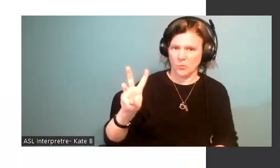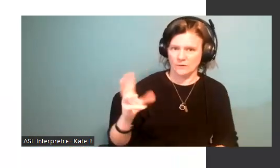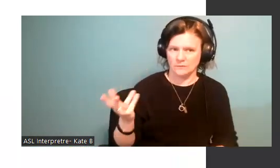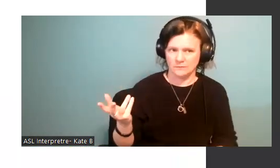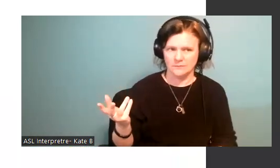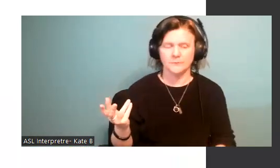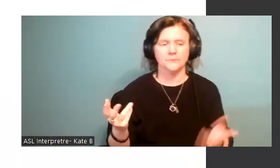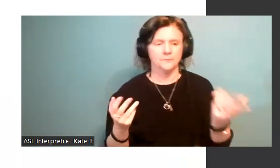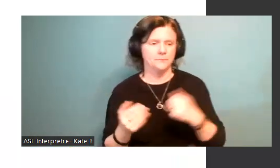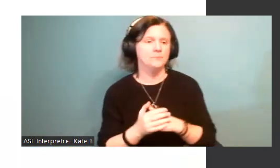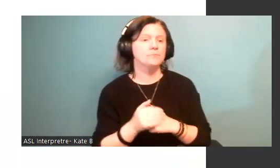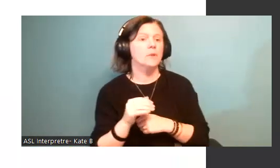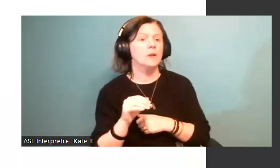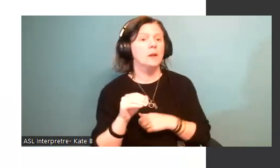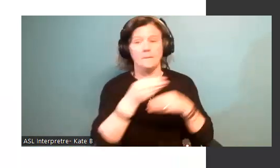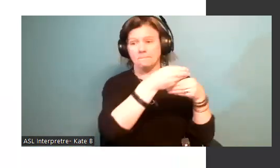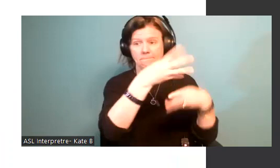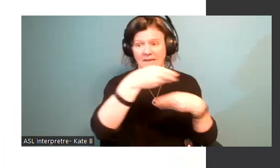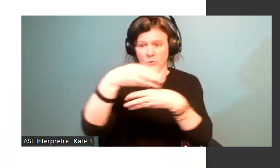treated as a piece of software such as Google